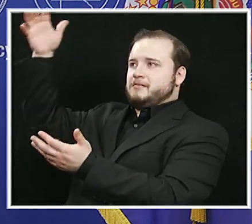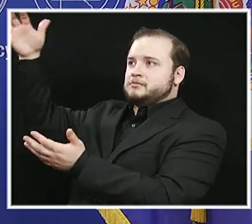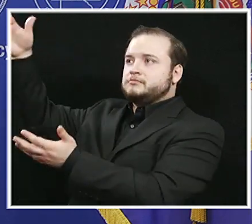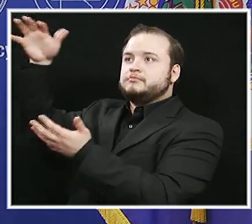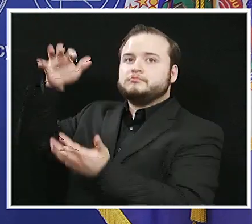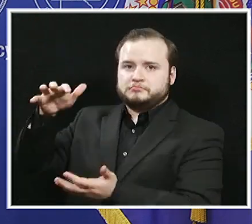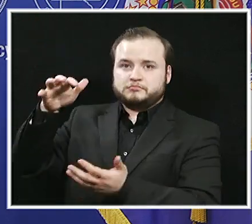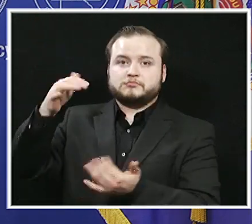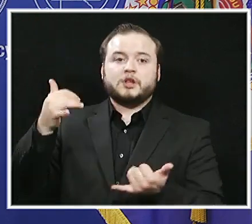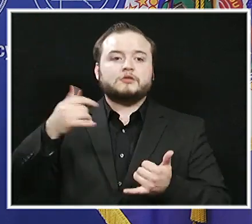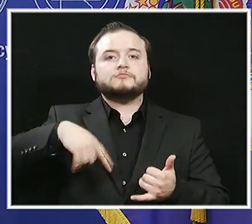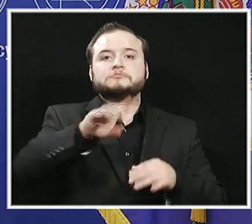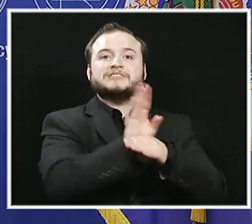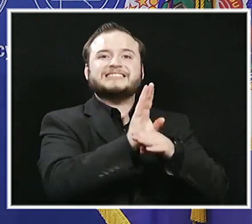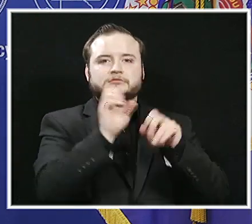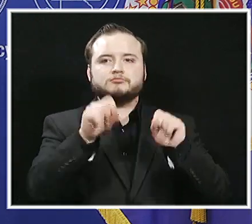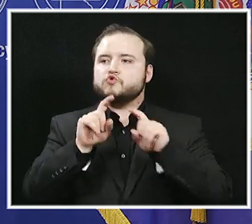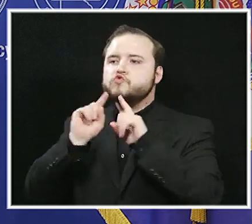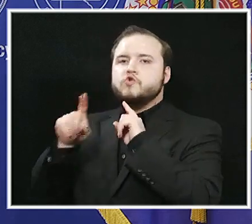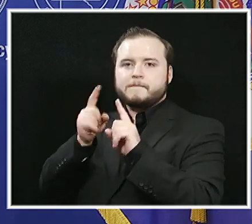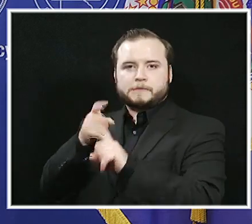Workers and customers who gage in commerce through